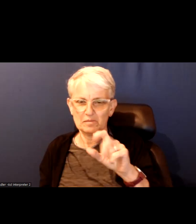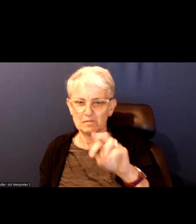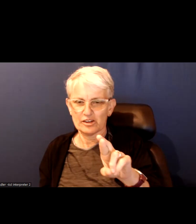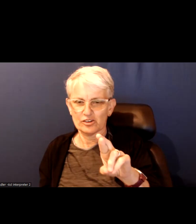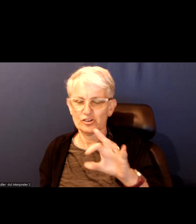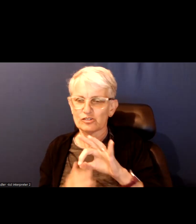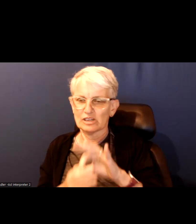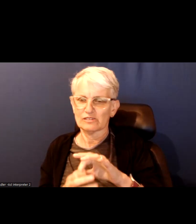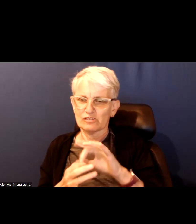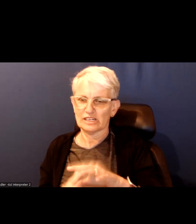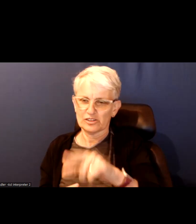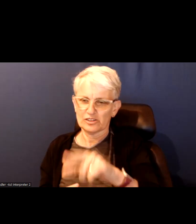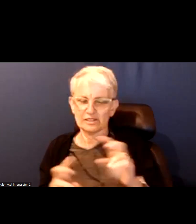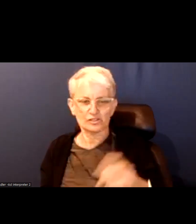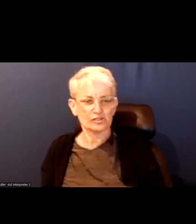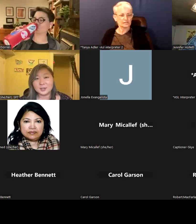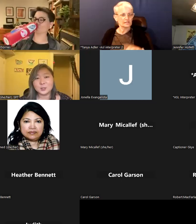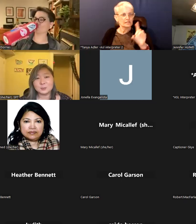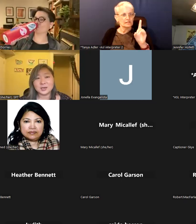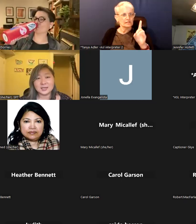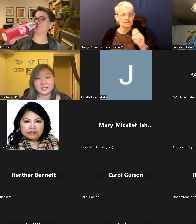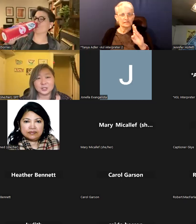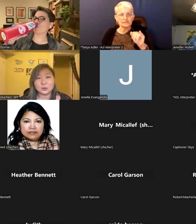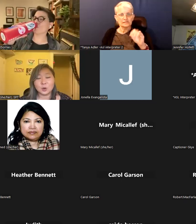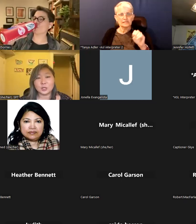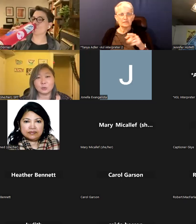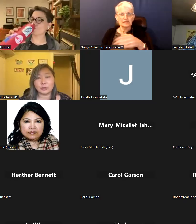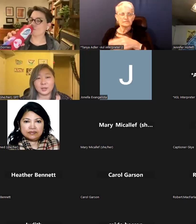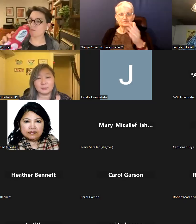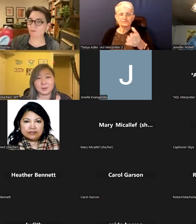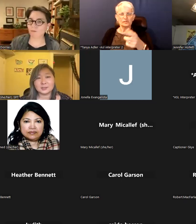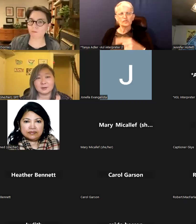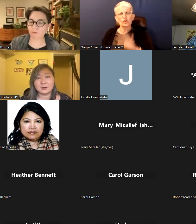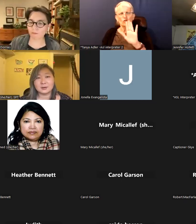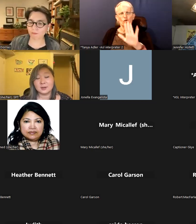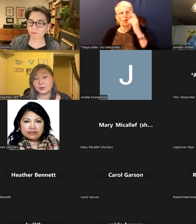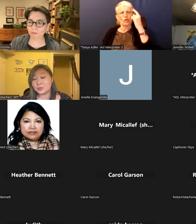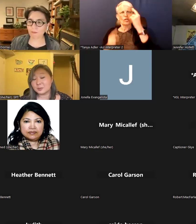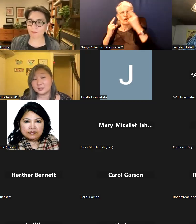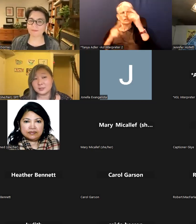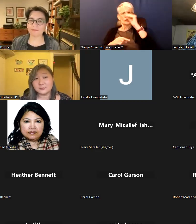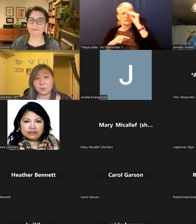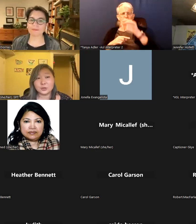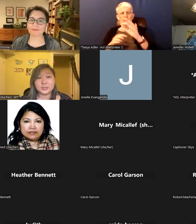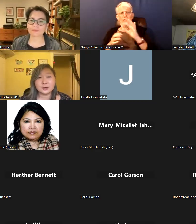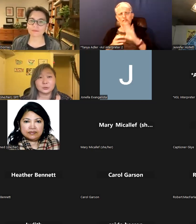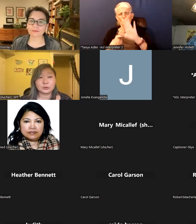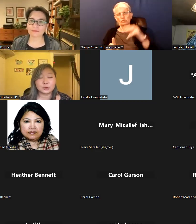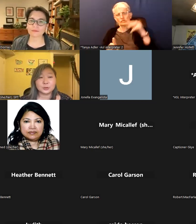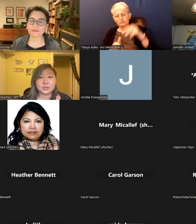So, Debbie can you speak next to what you think based on your perspective or your key